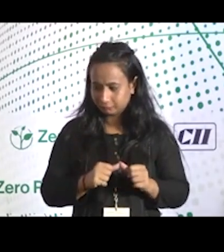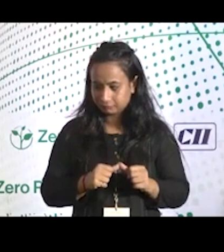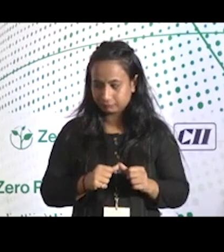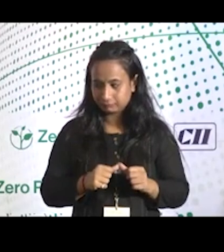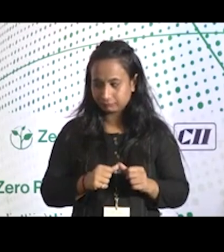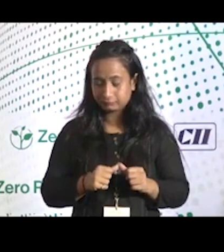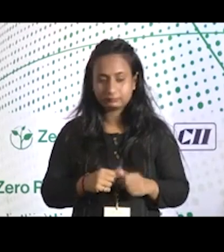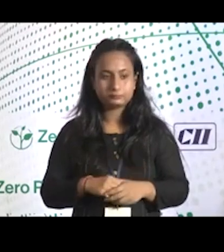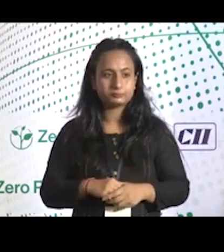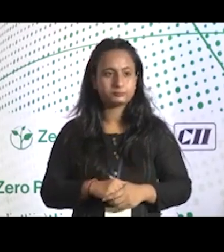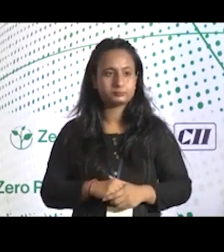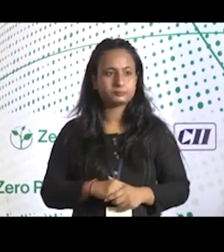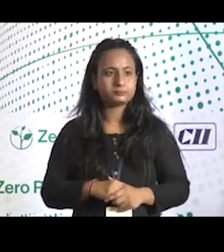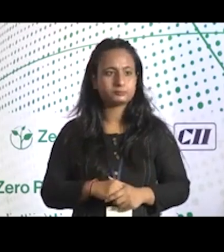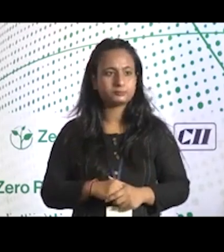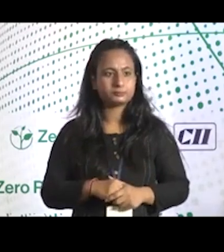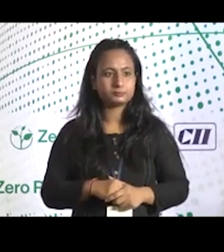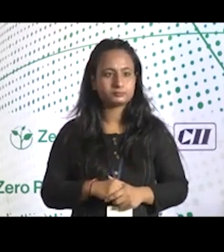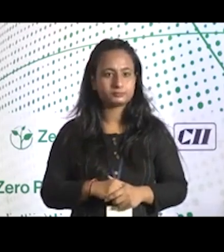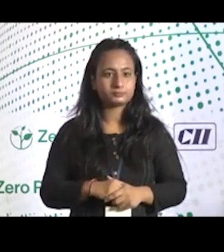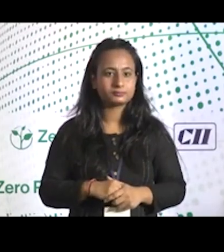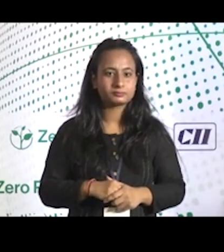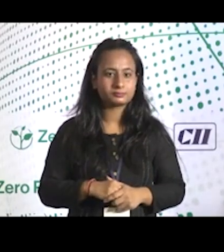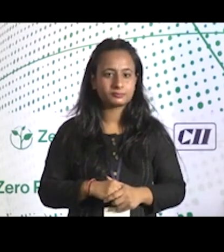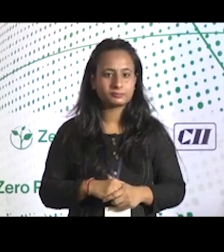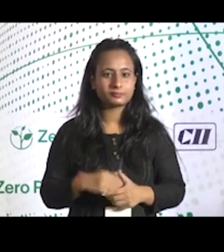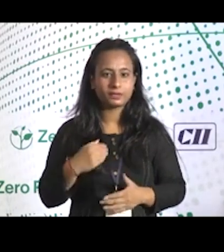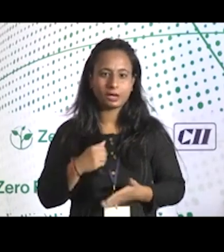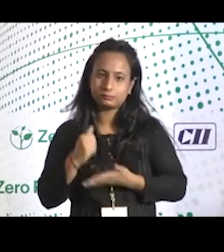look at what you are getting out of the money.